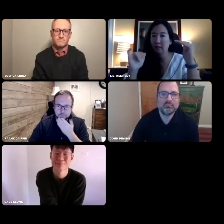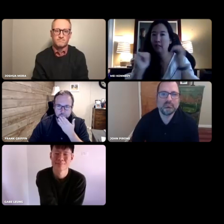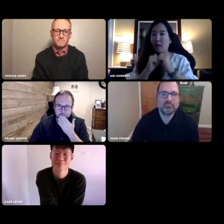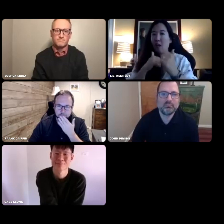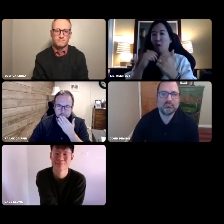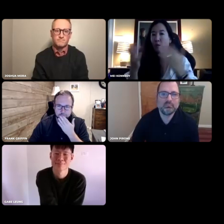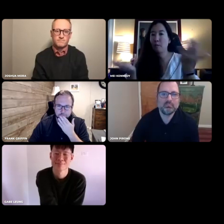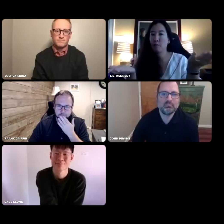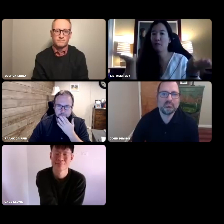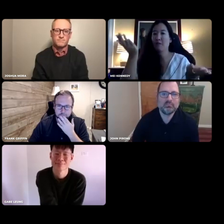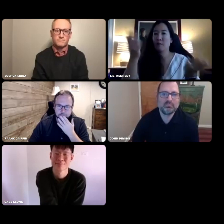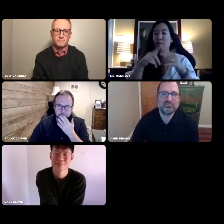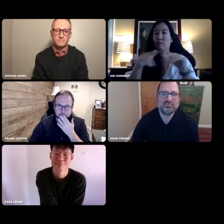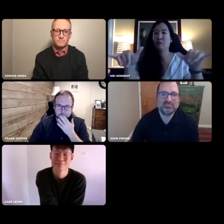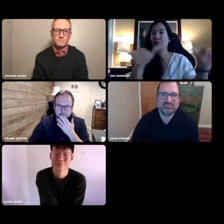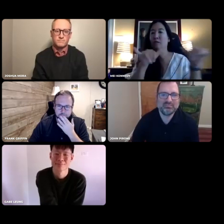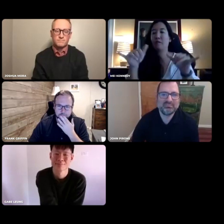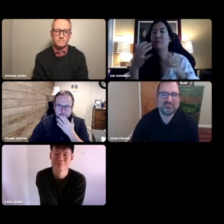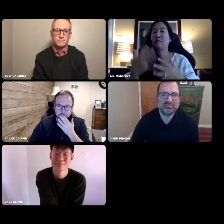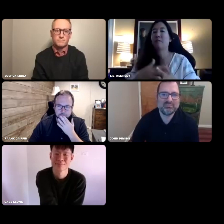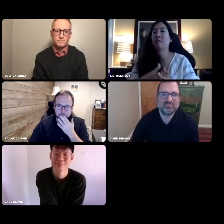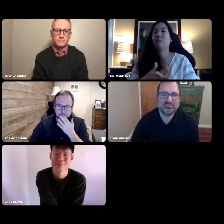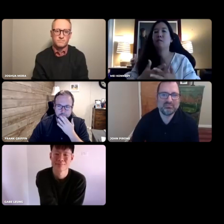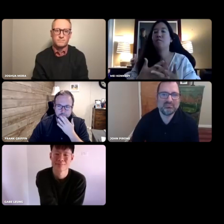But, again, it goes back to equity.